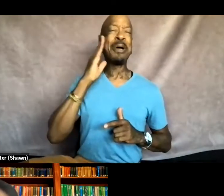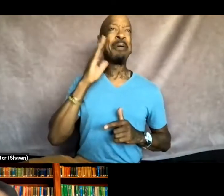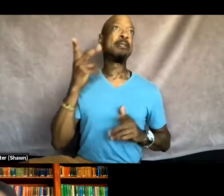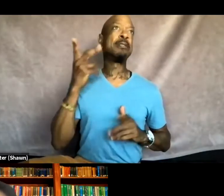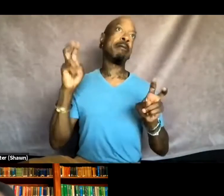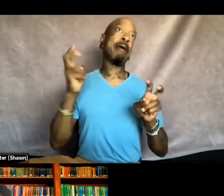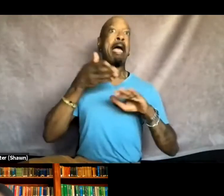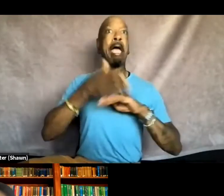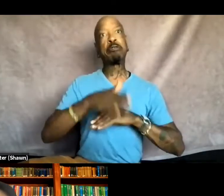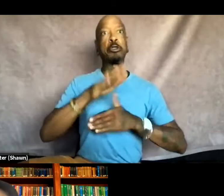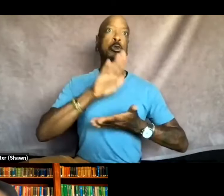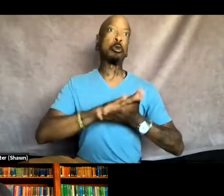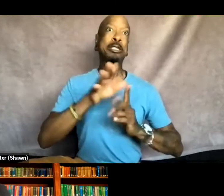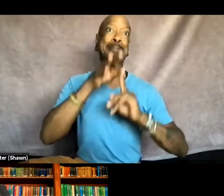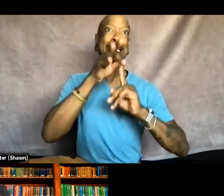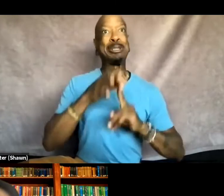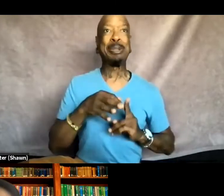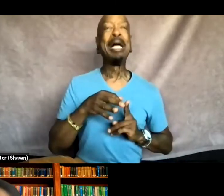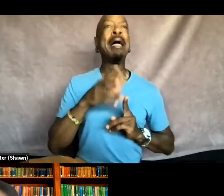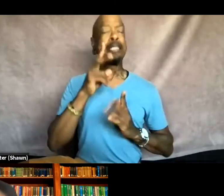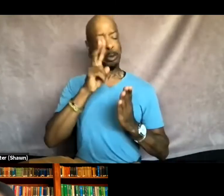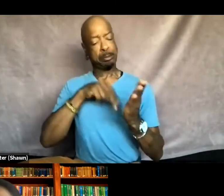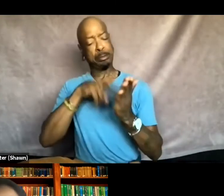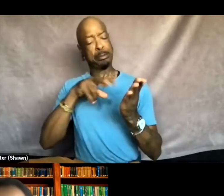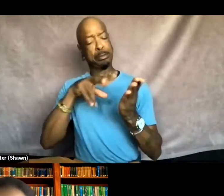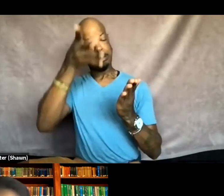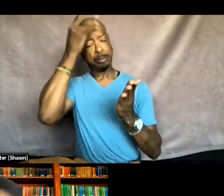Keah Brown: What they take with them will help them, you know, on their own journey